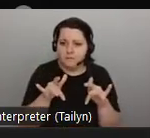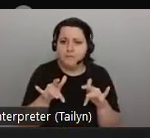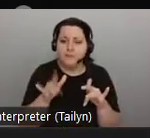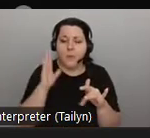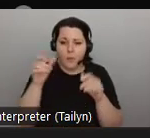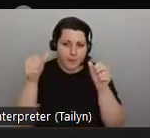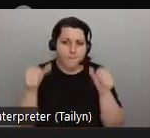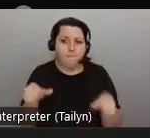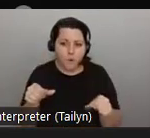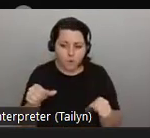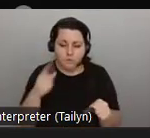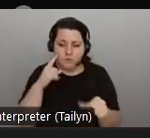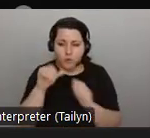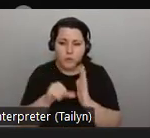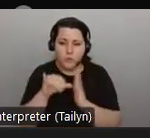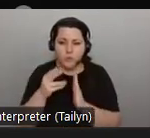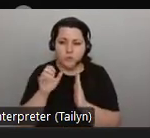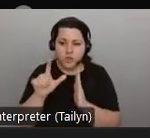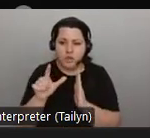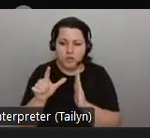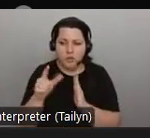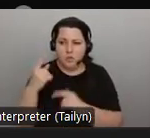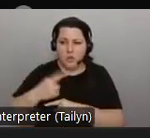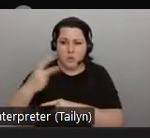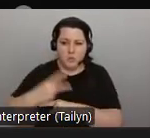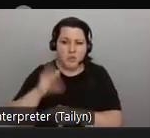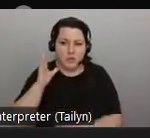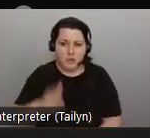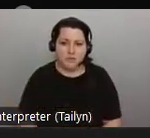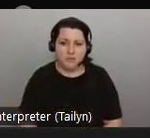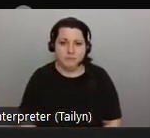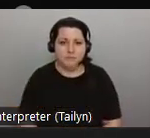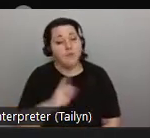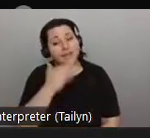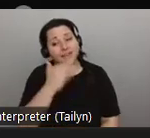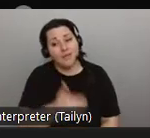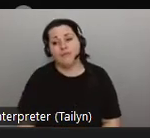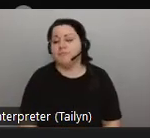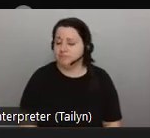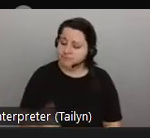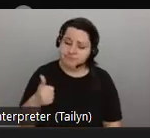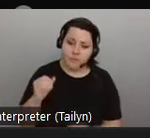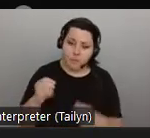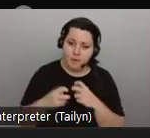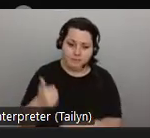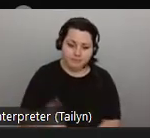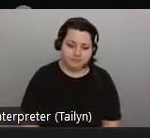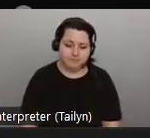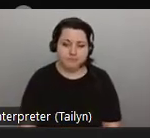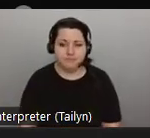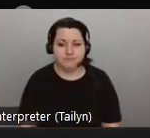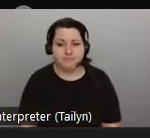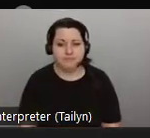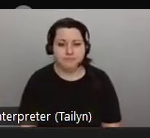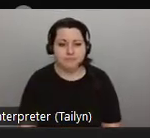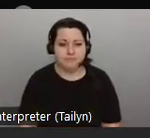we be able to watch this presentation later on in the day? Yes it is being recorded, we will post the recording to our